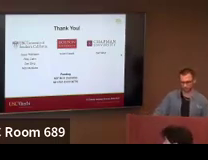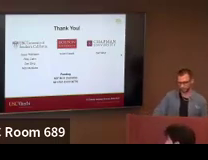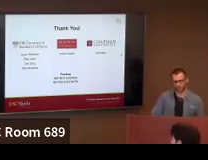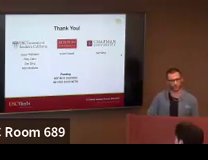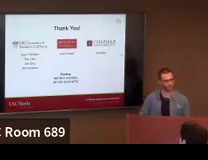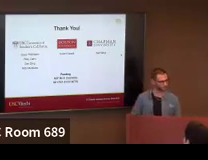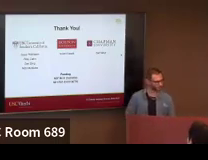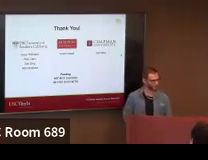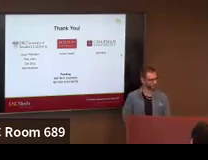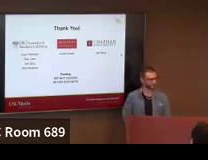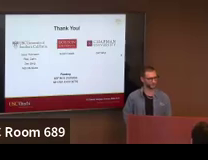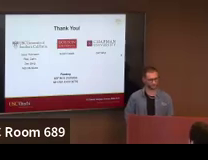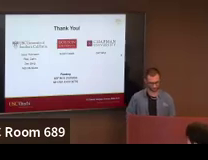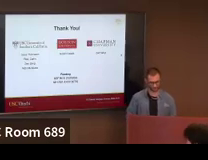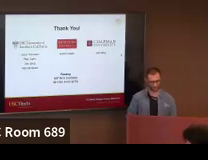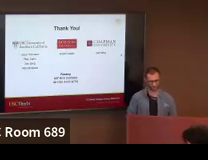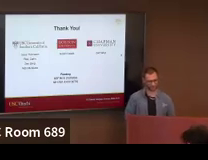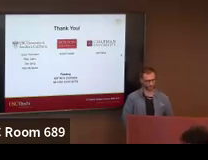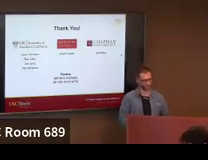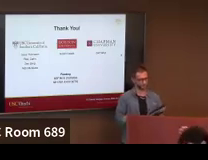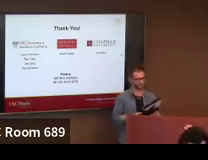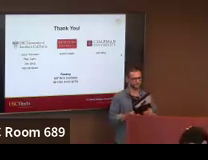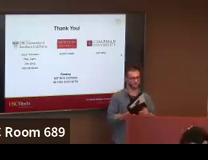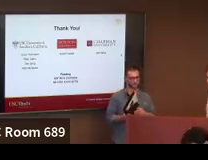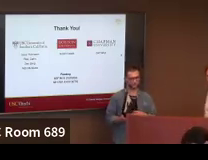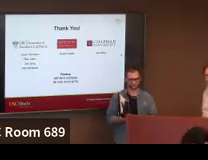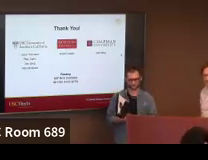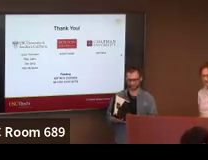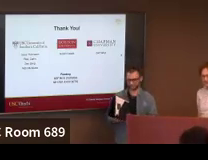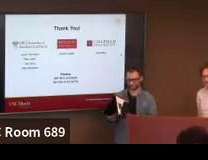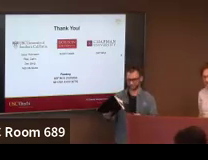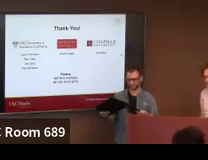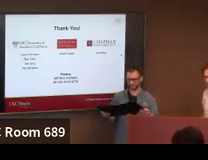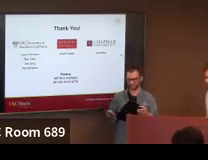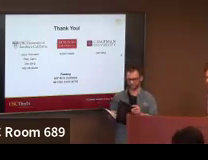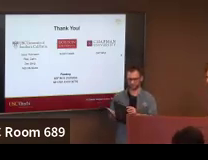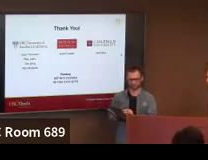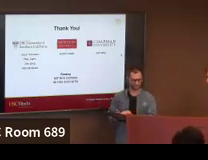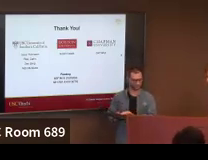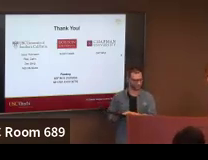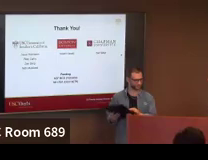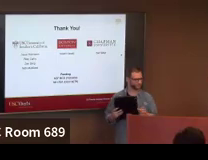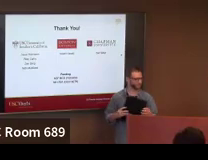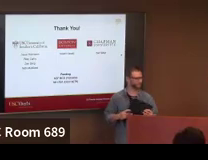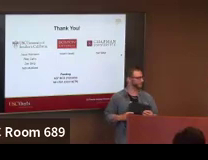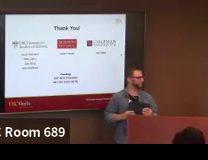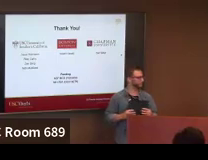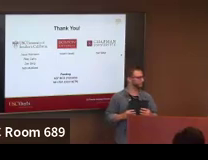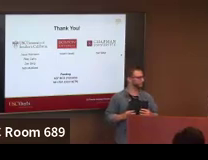Yep Lee thank you very much thank you to everybody who attended today stay tuned for more NLP